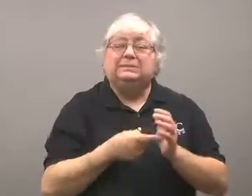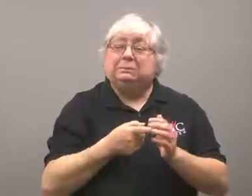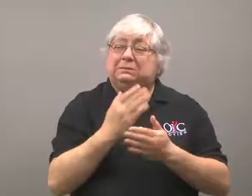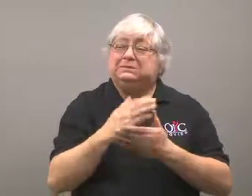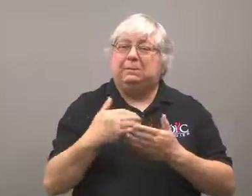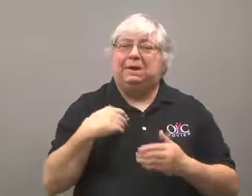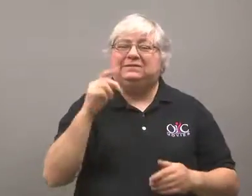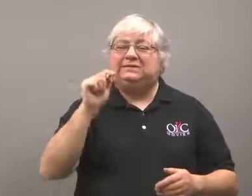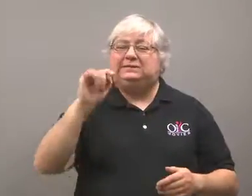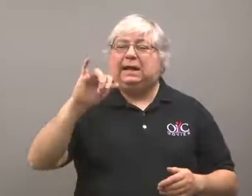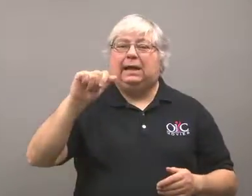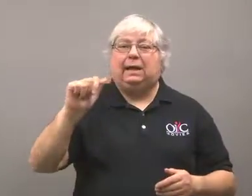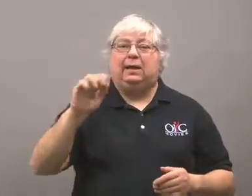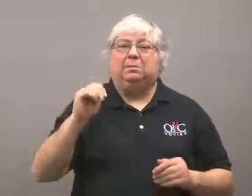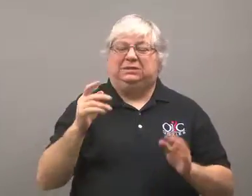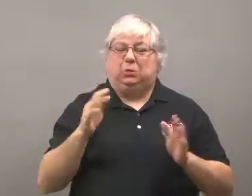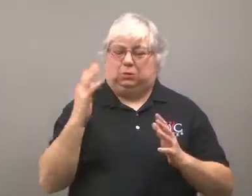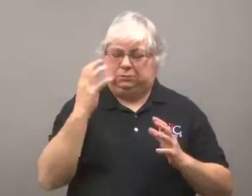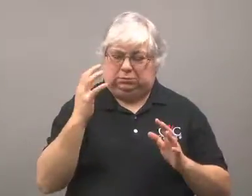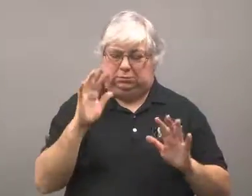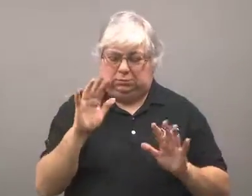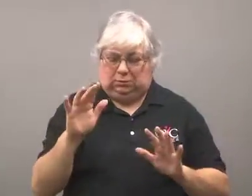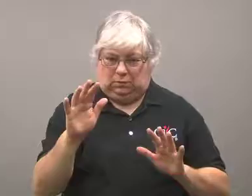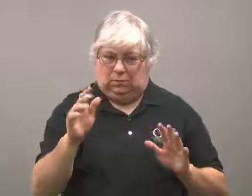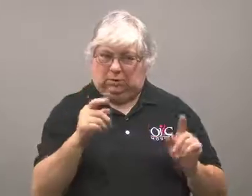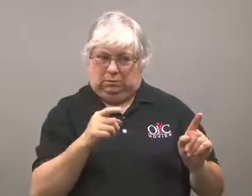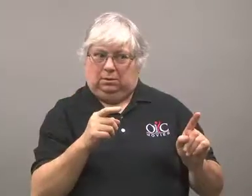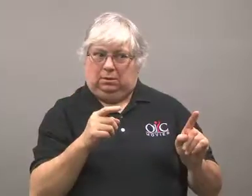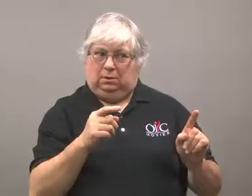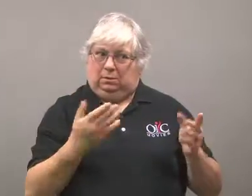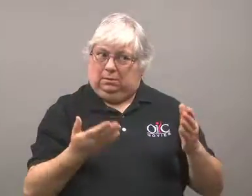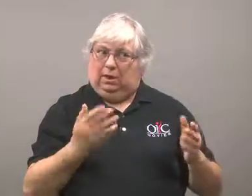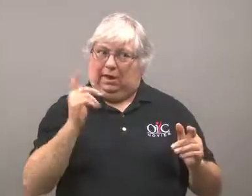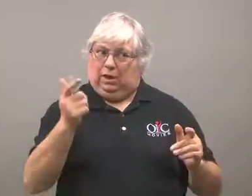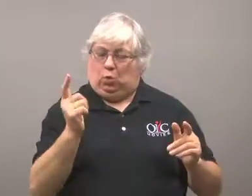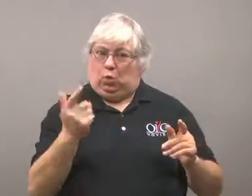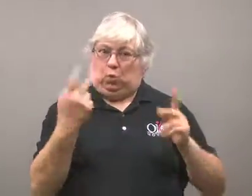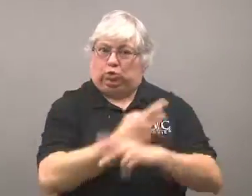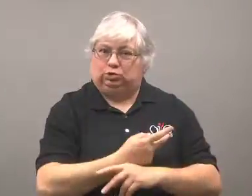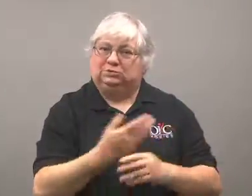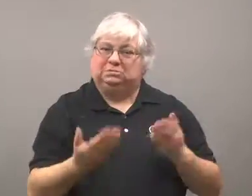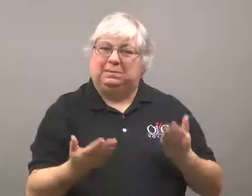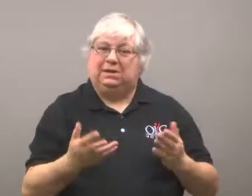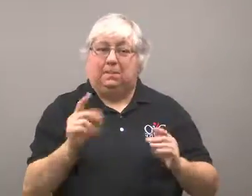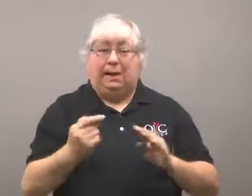A person might have a TIA, which is mild and could be a precursor to a more severe stroke,